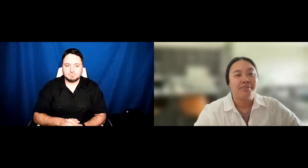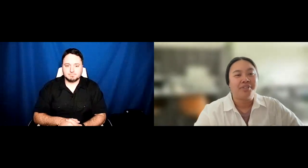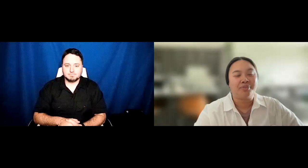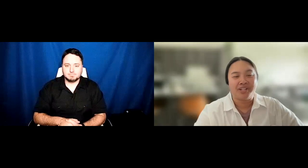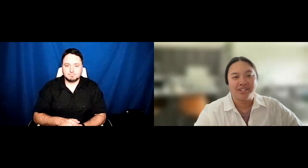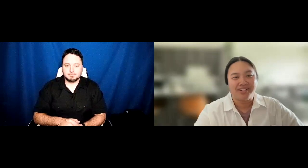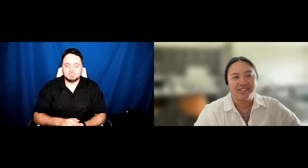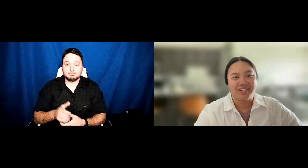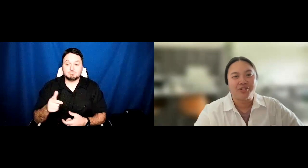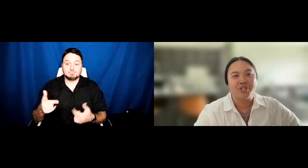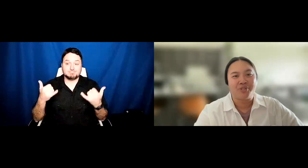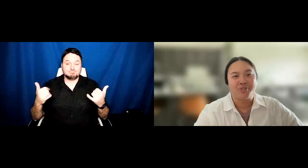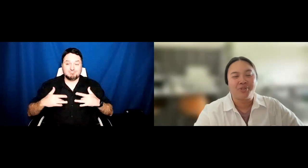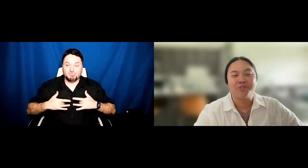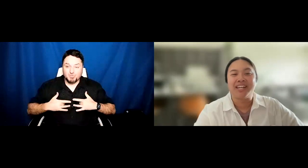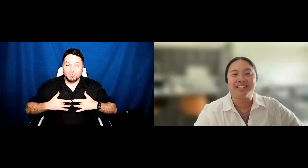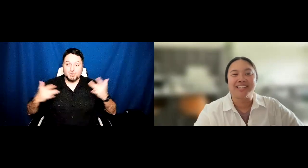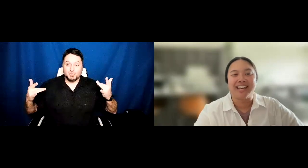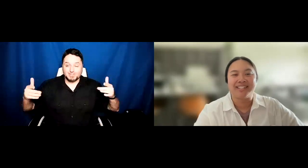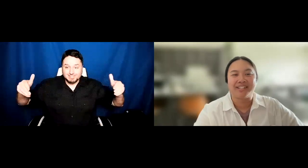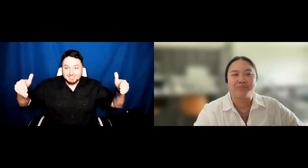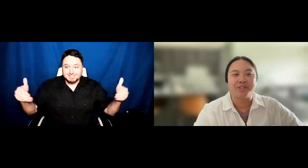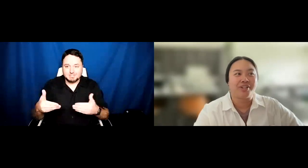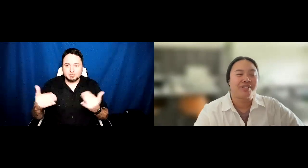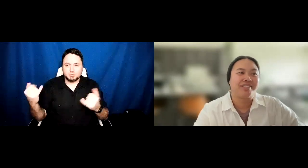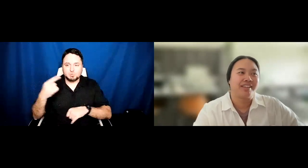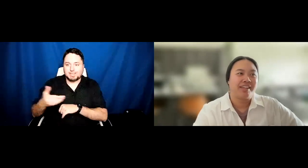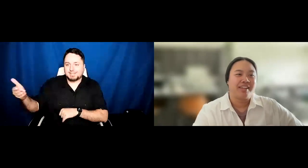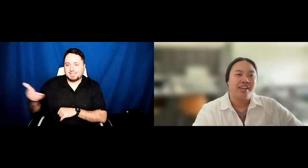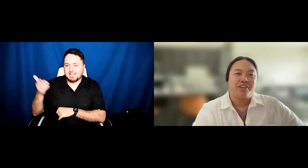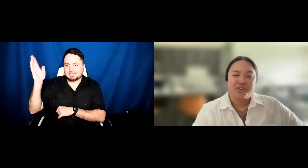I am thrilled to introduce you to today's guest speakers.